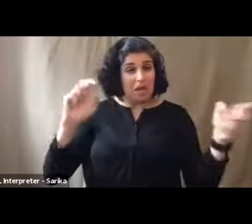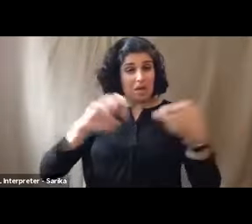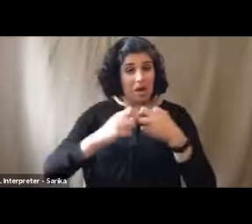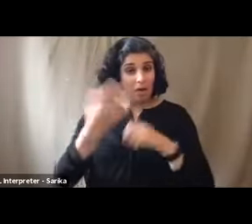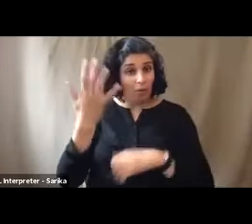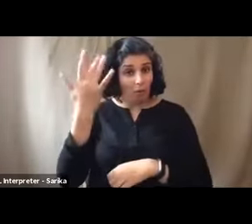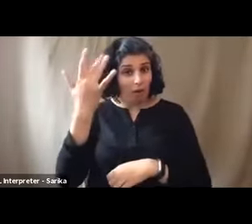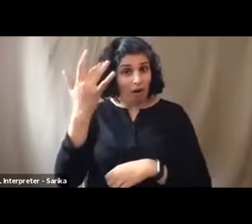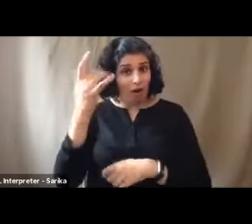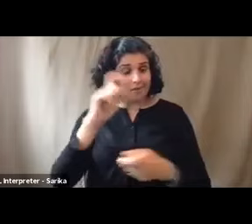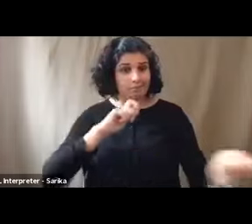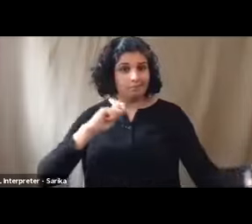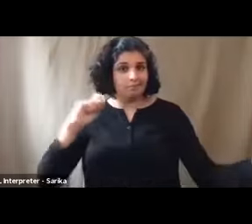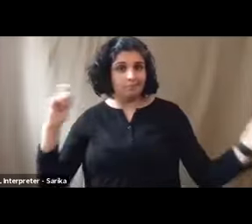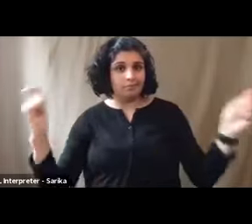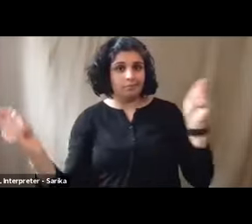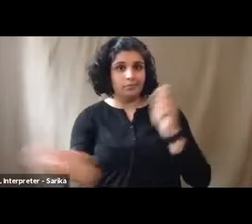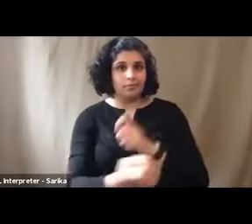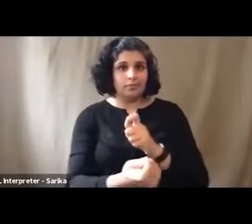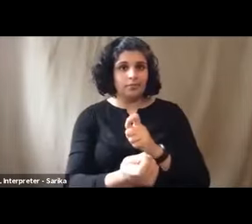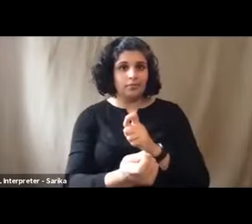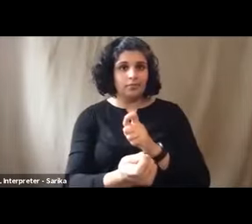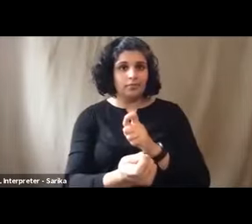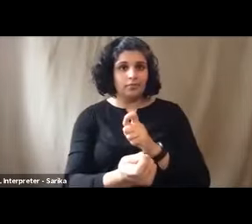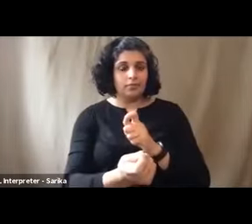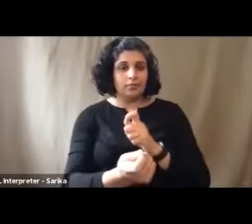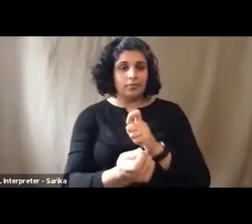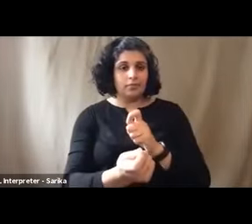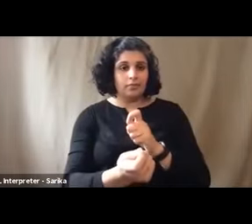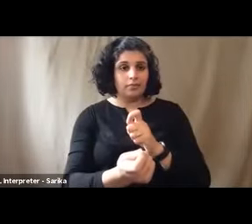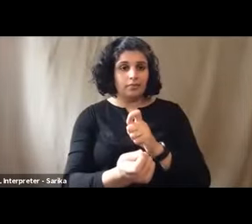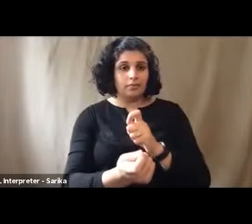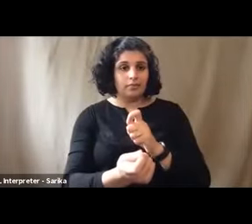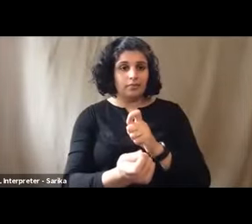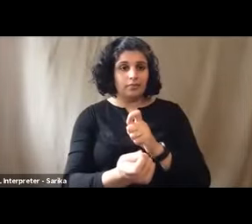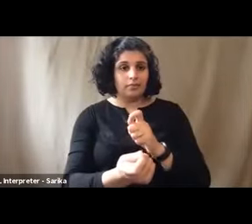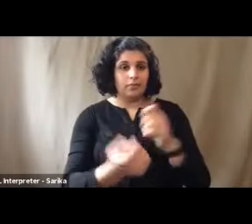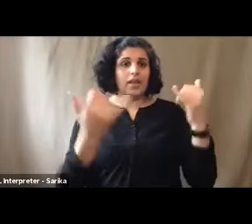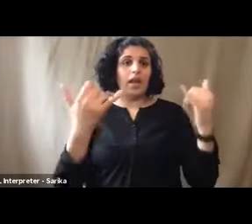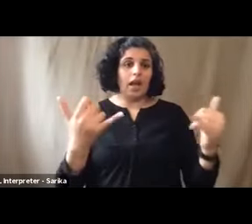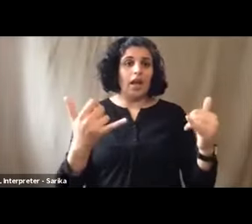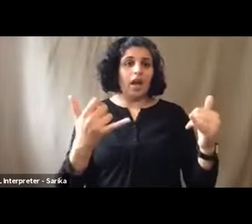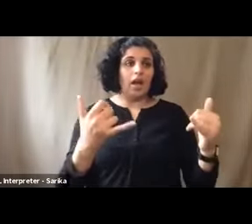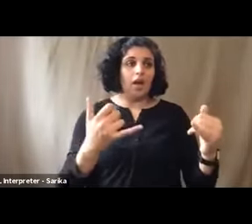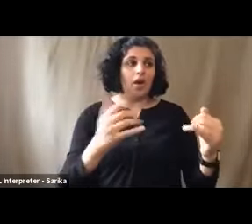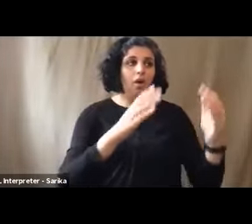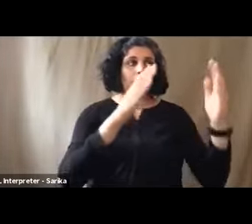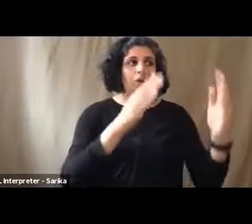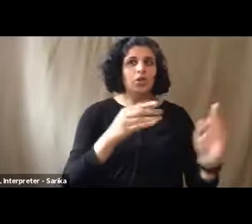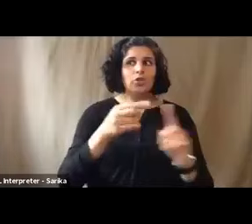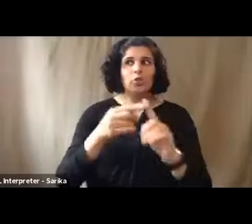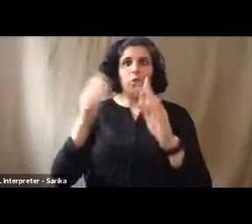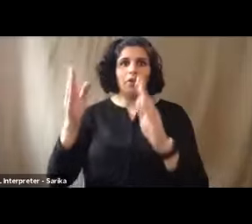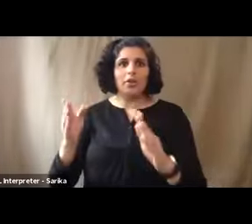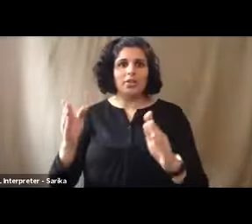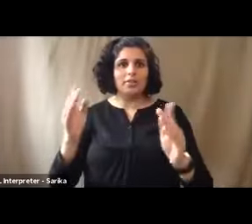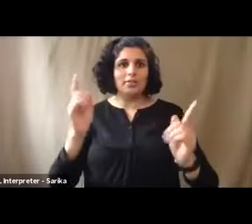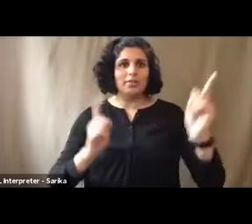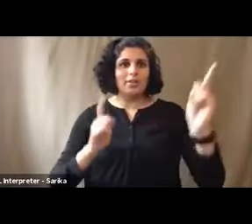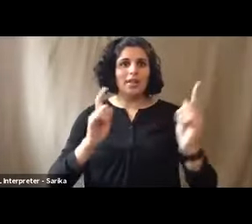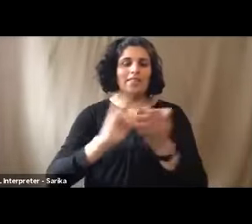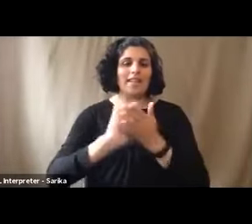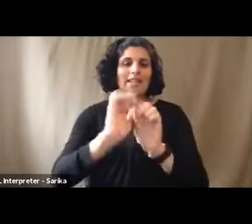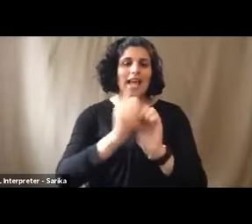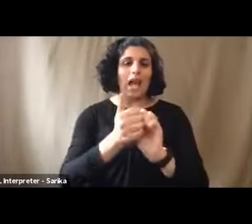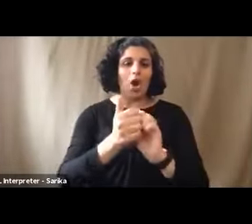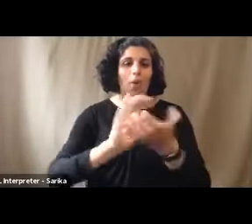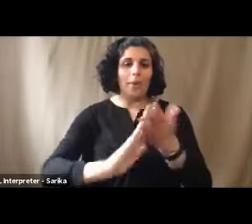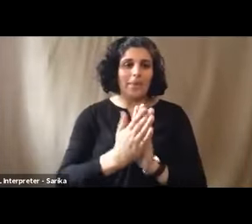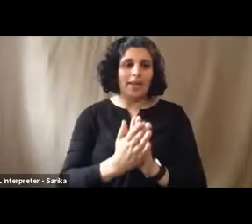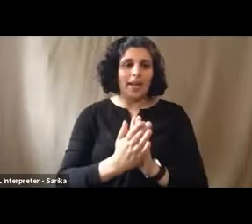the ability to easily pass from person to person, and that's how this turned into a pandemic.